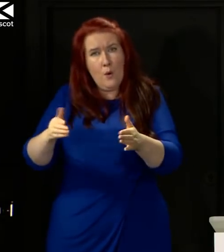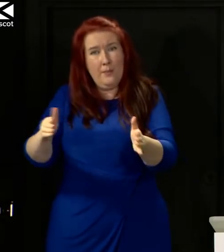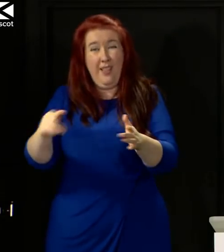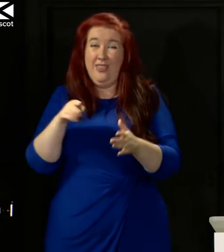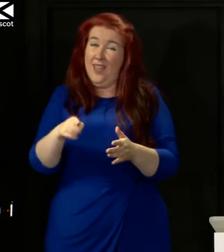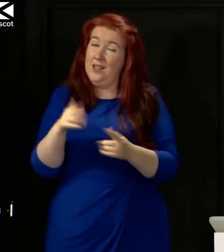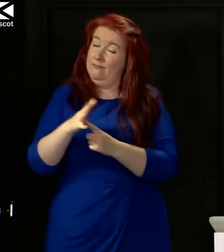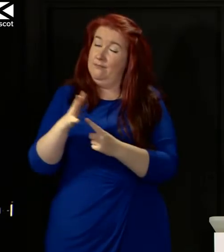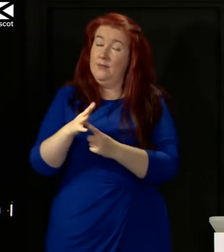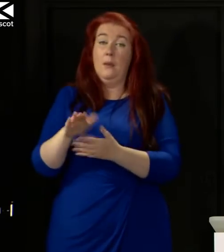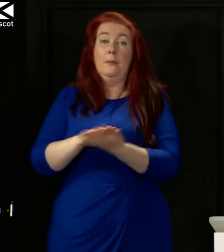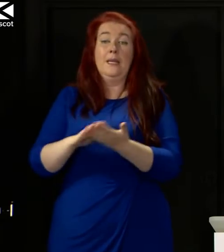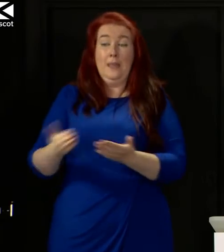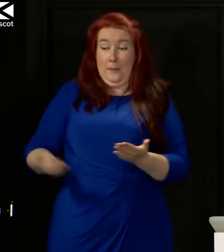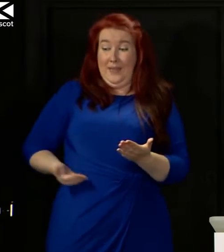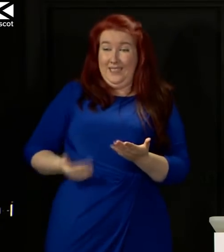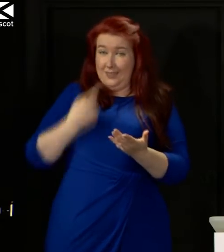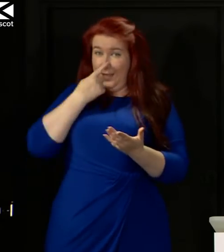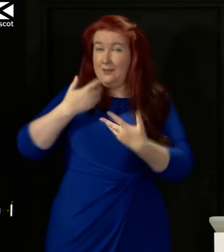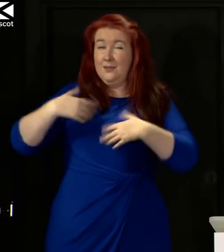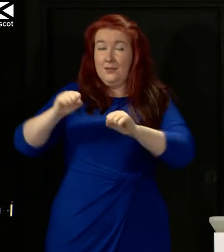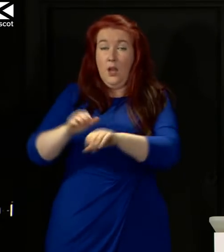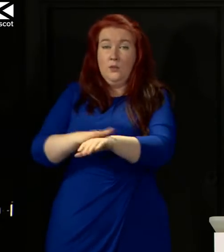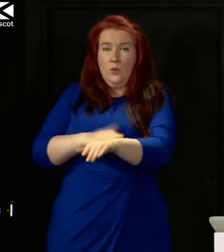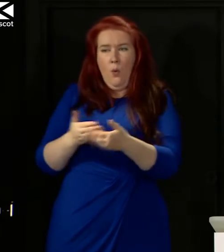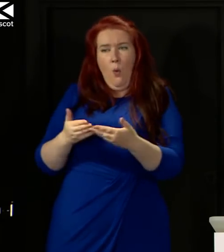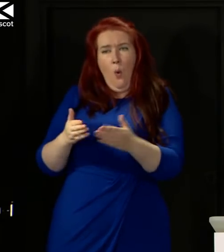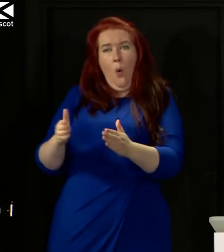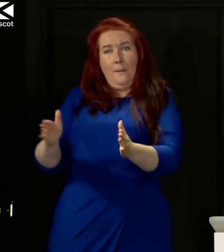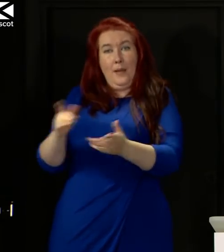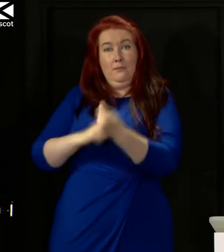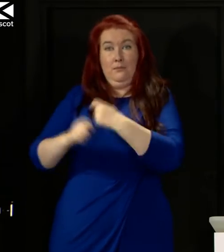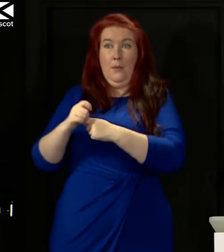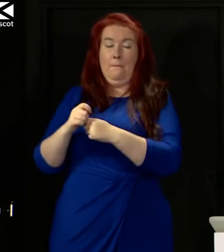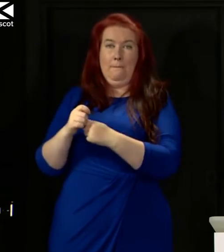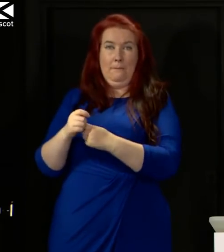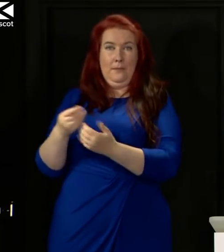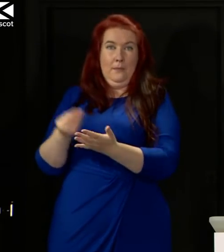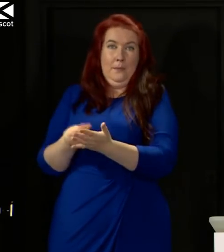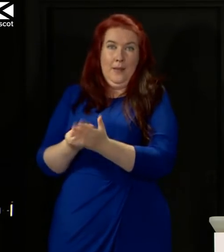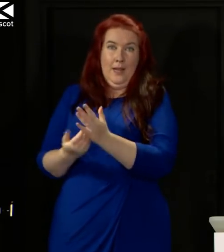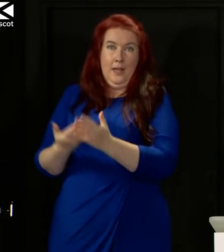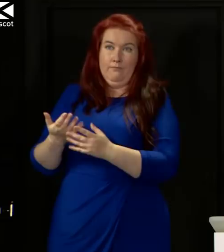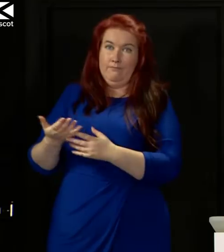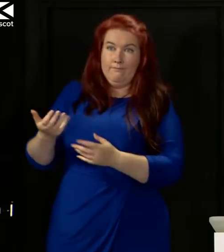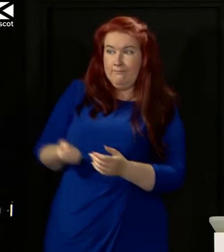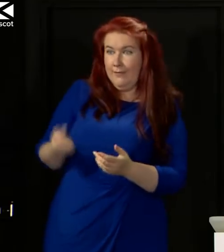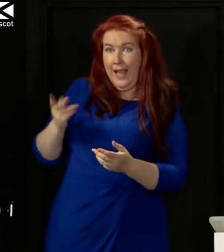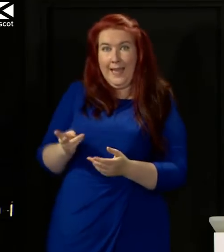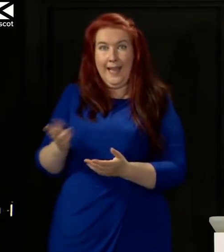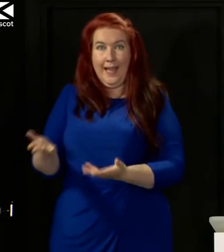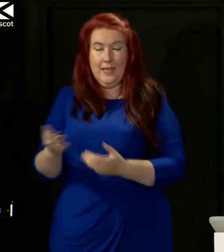to start to operate and make money again. But we know that because the emergence by